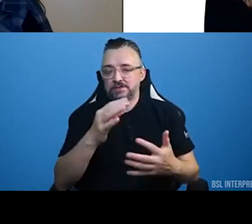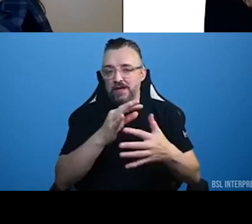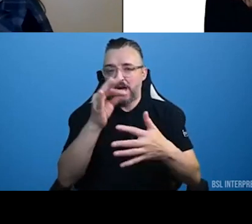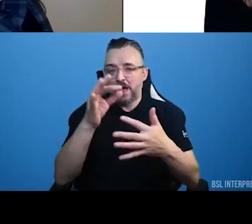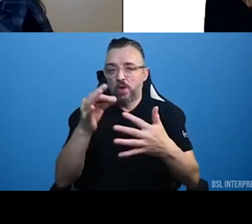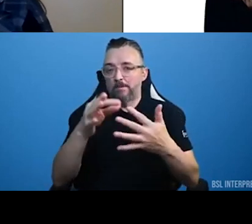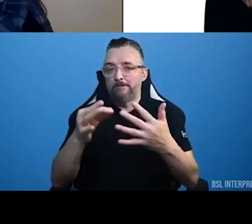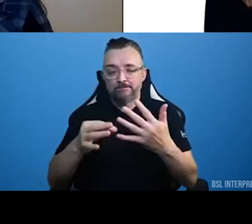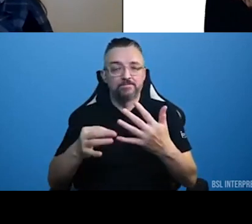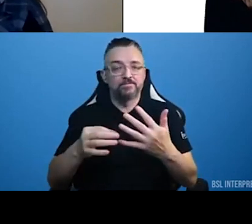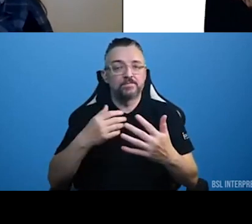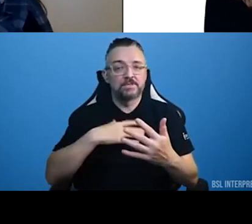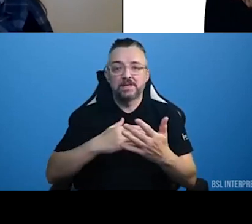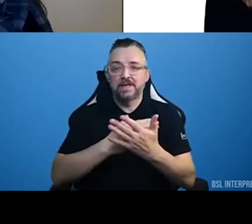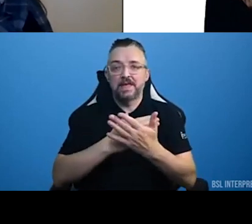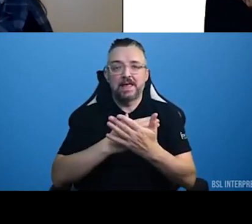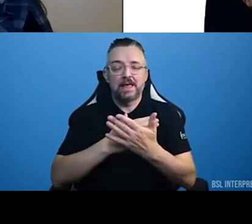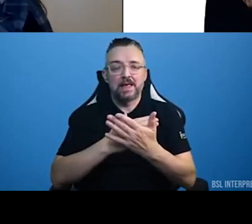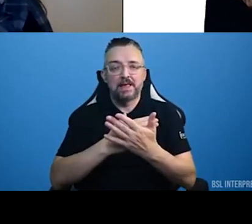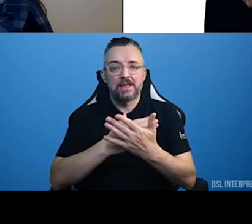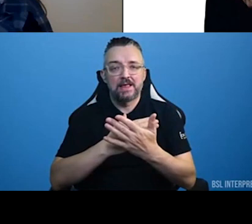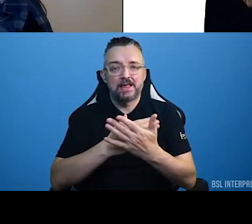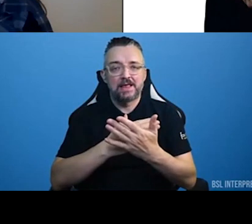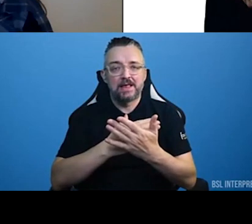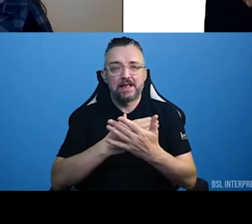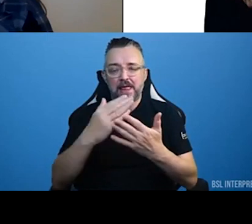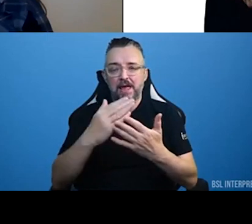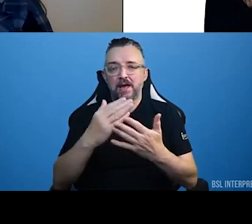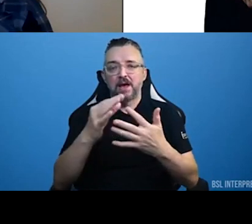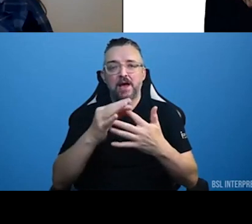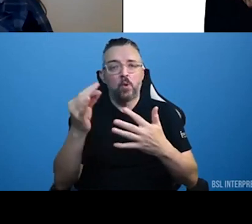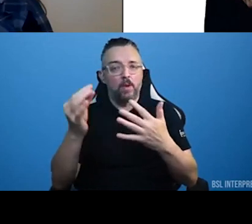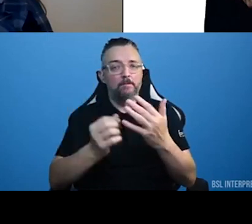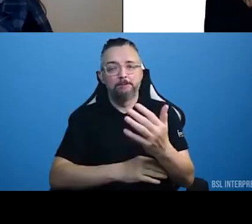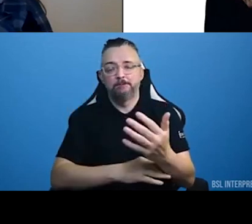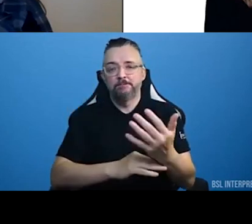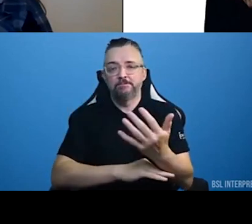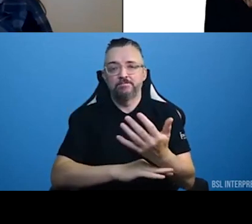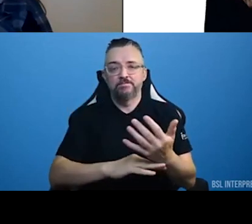there's a kind of clear set of outcomes that can actually be taken forward